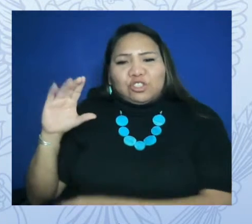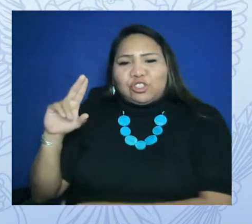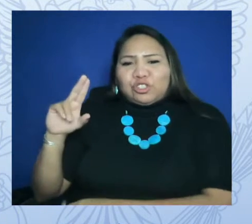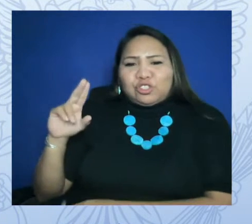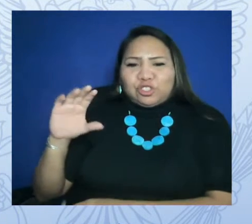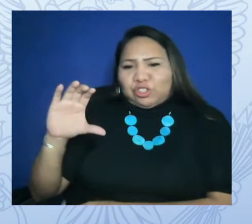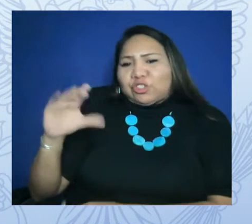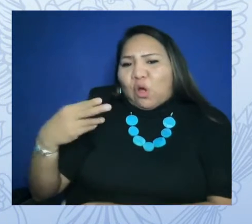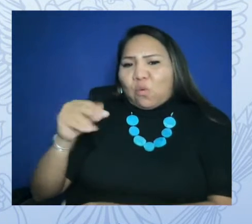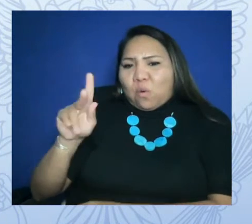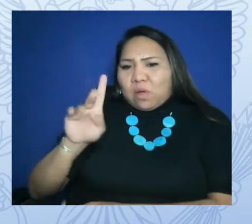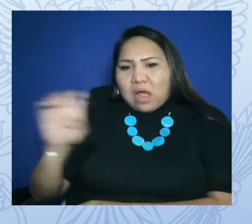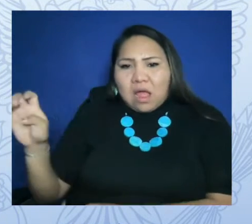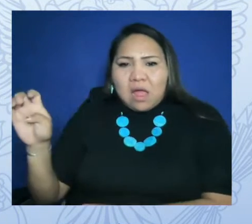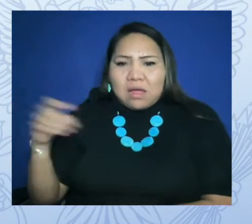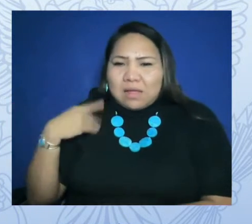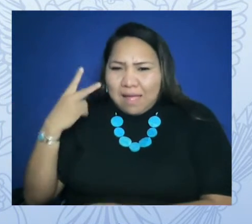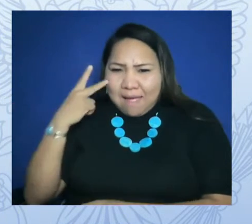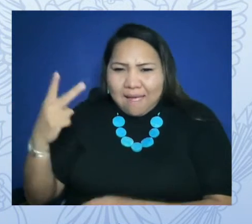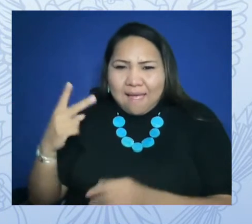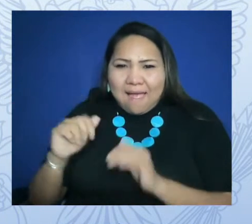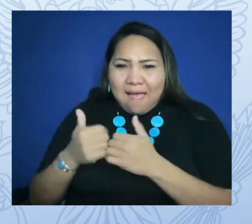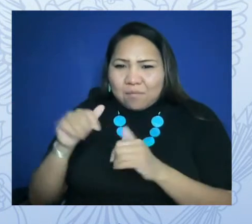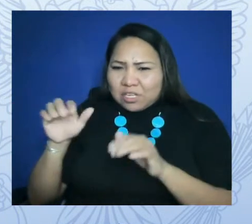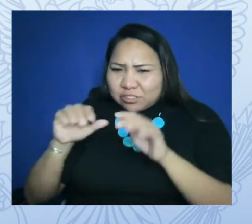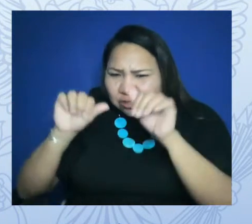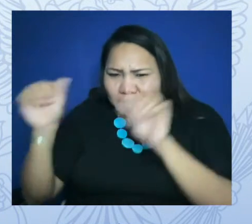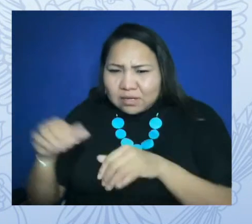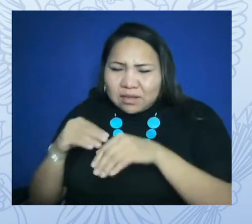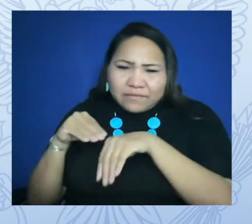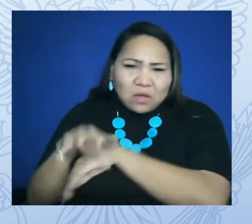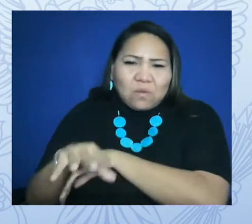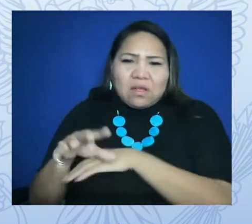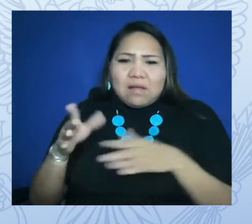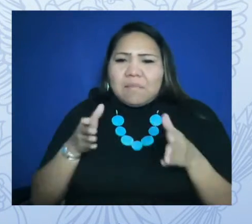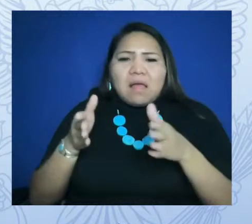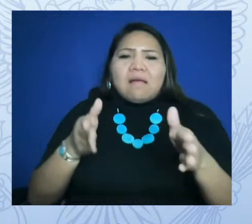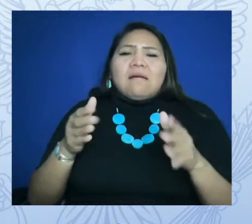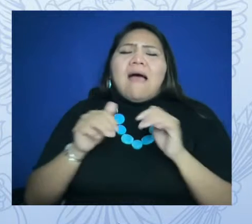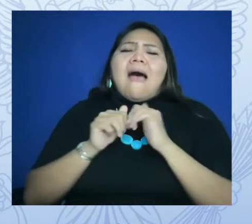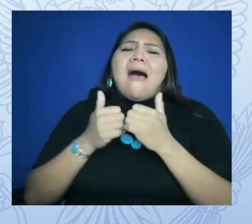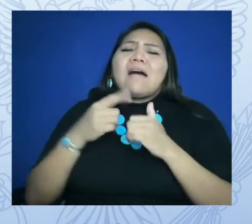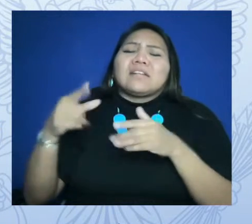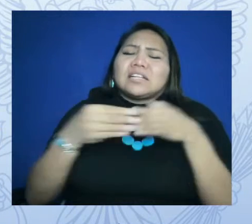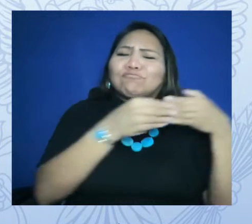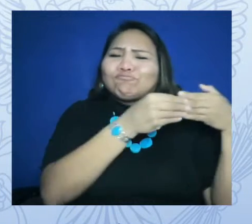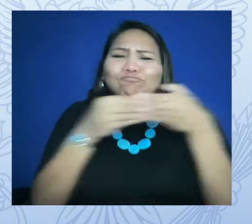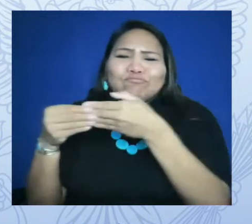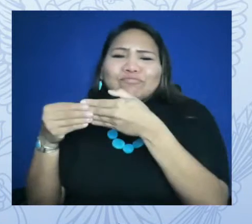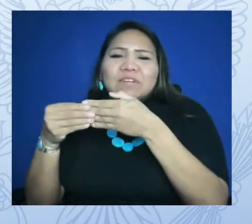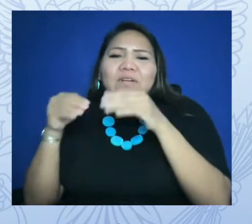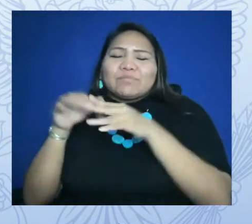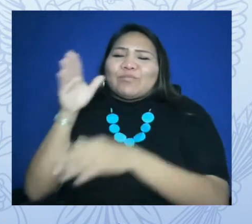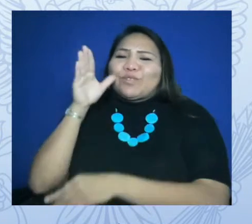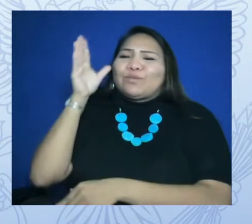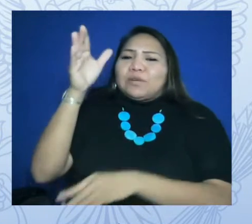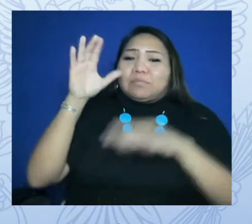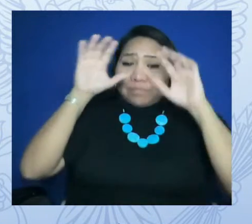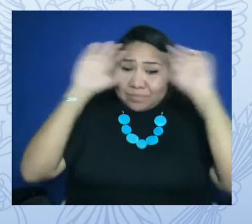and how you are leading us into the future. President Biden. My husband is working every day